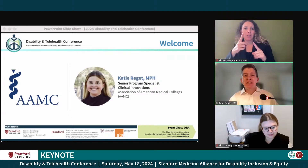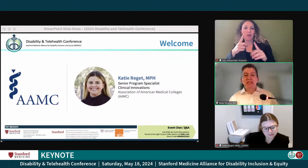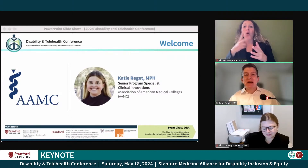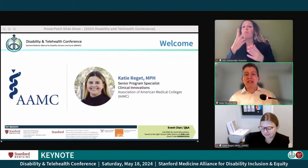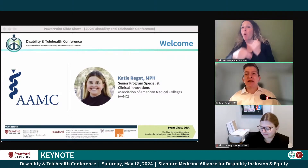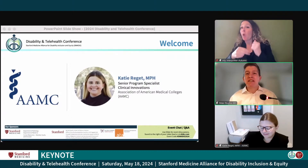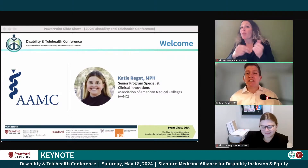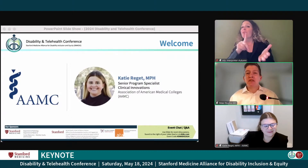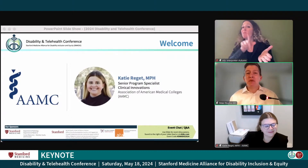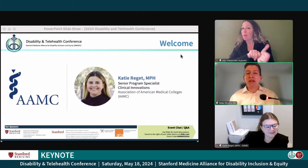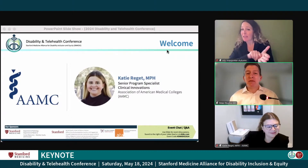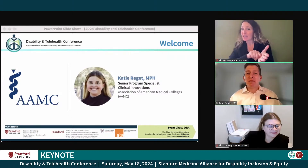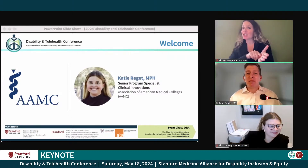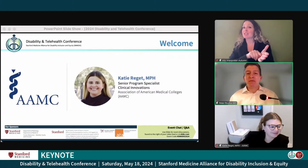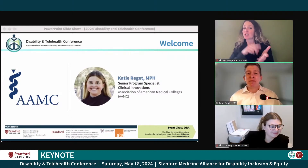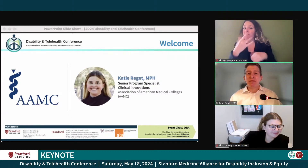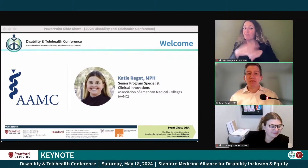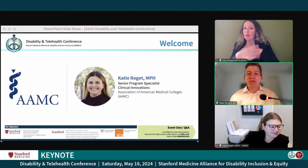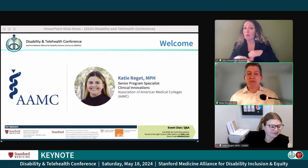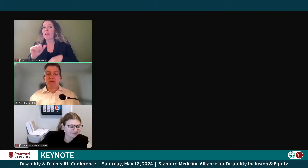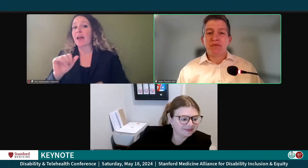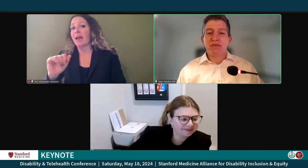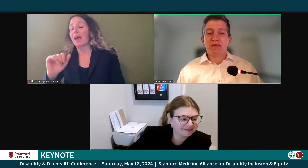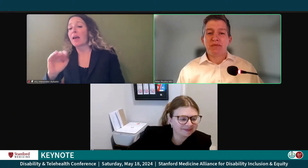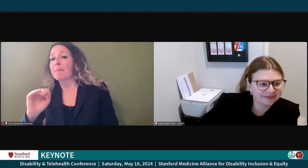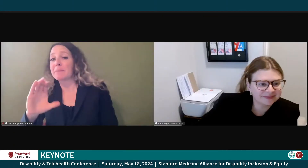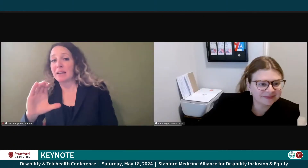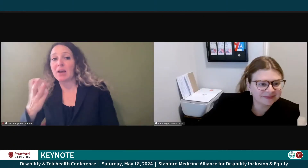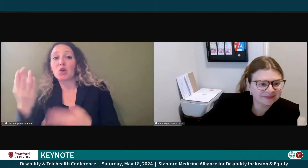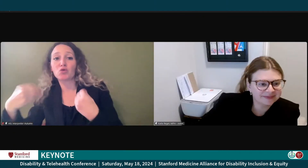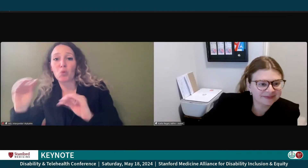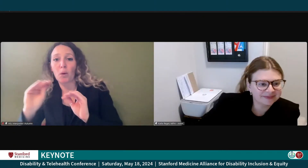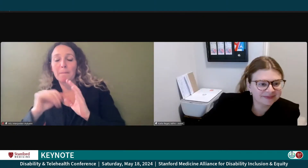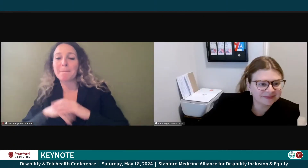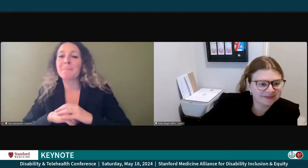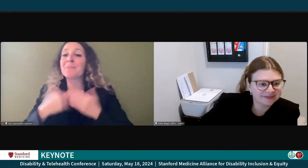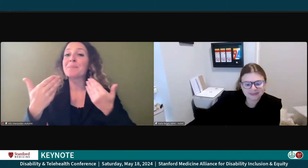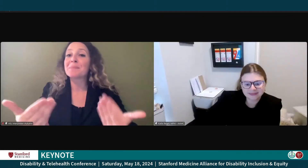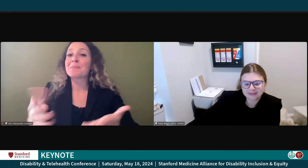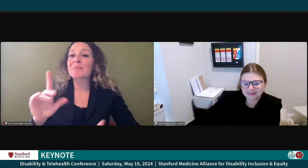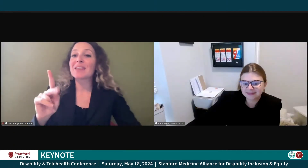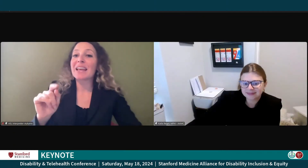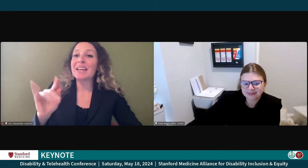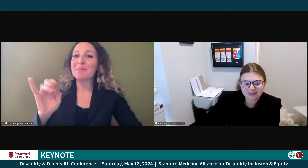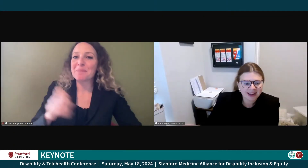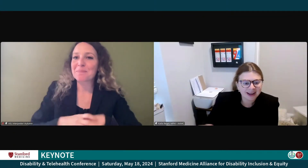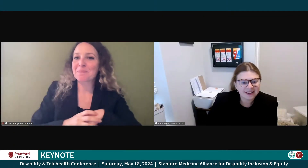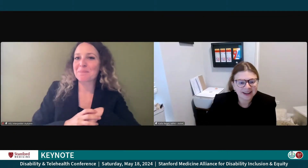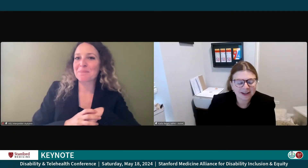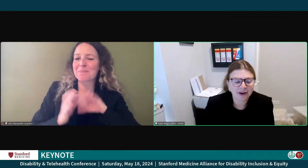please, Katie, take it away. >> Katie Reget: Thank you